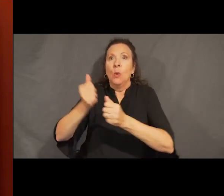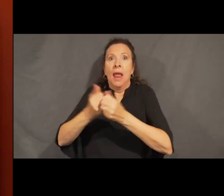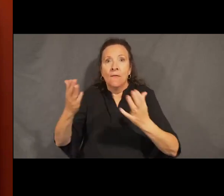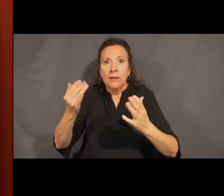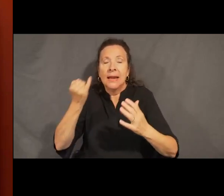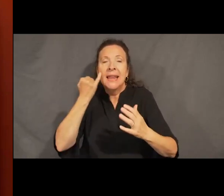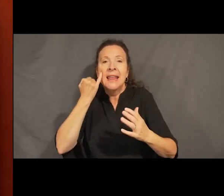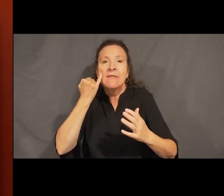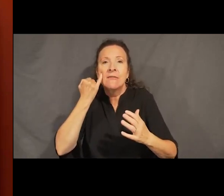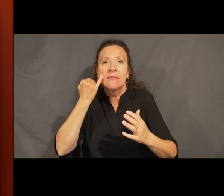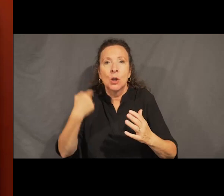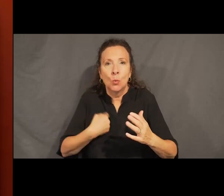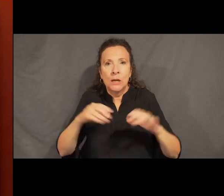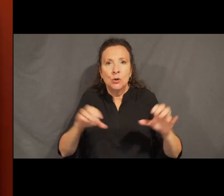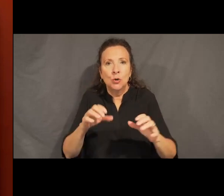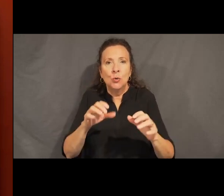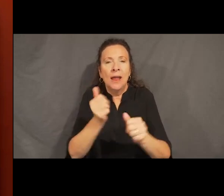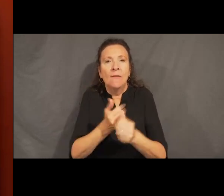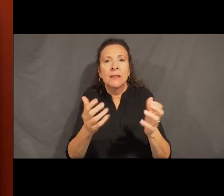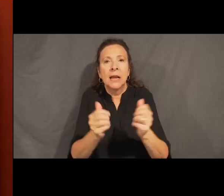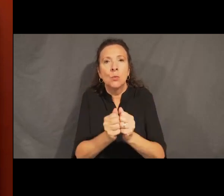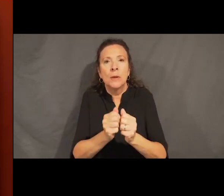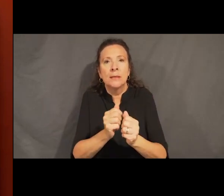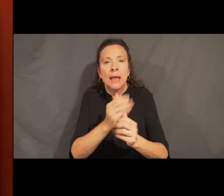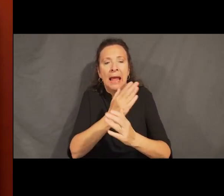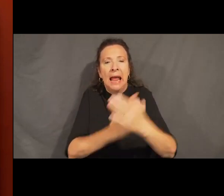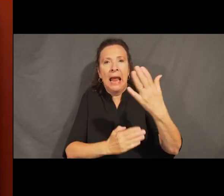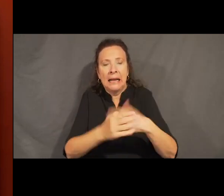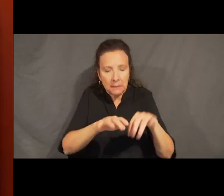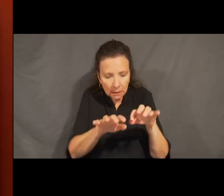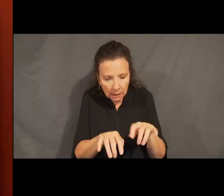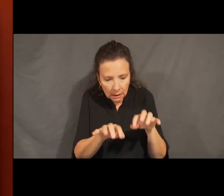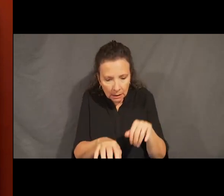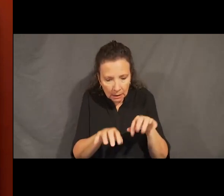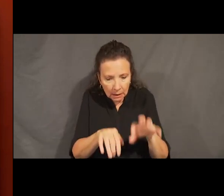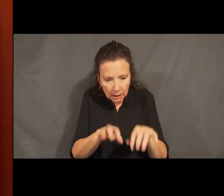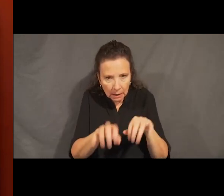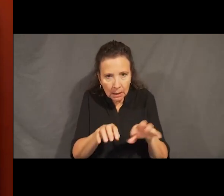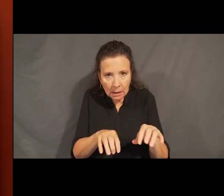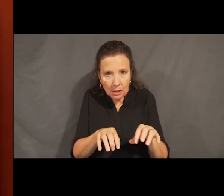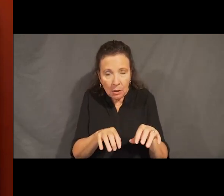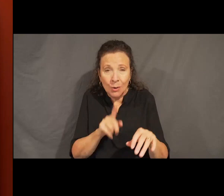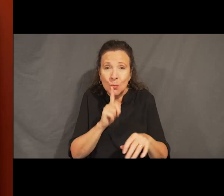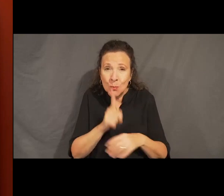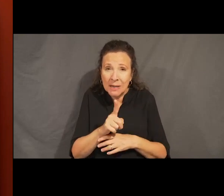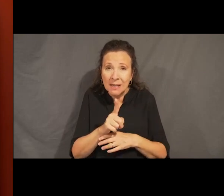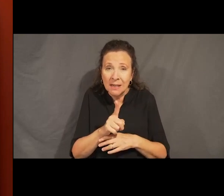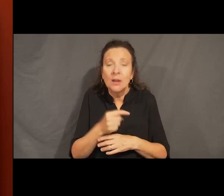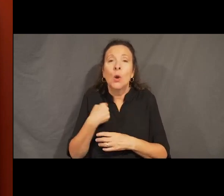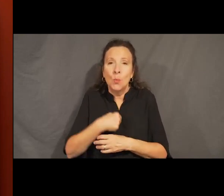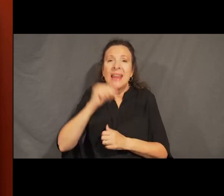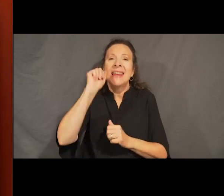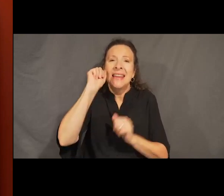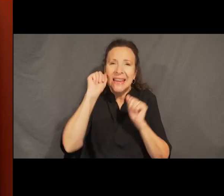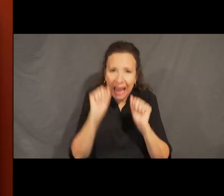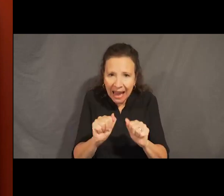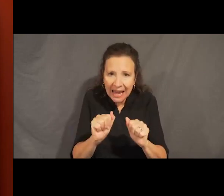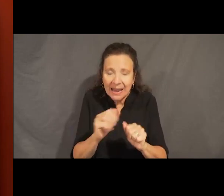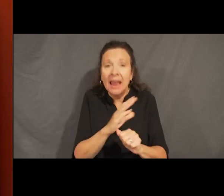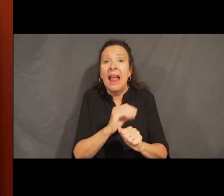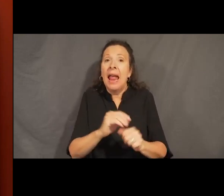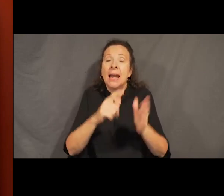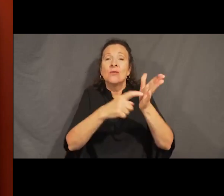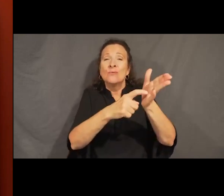everything manually, when we really, really can and must teach narrow artificial intelligence so